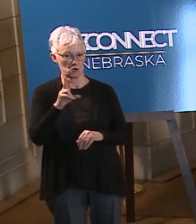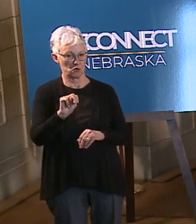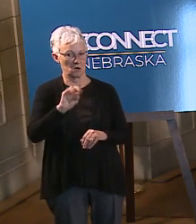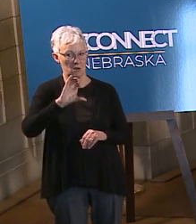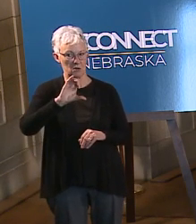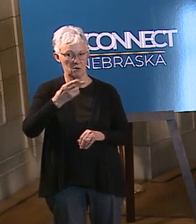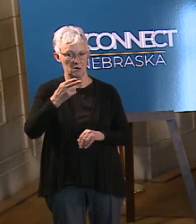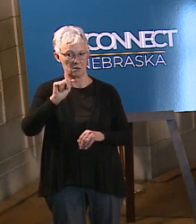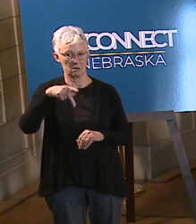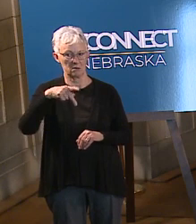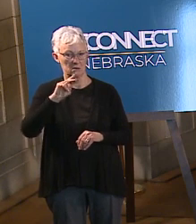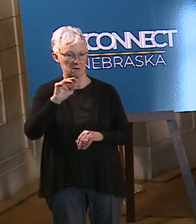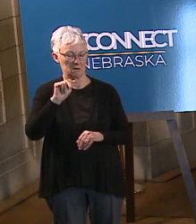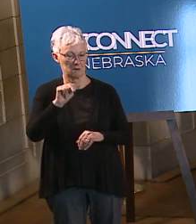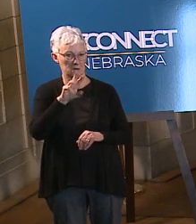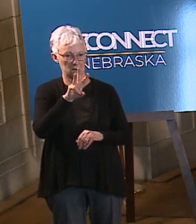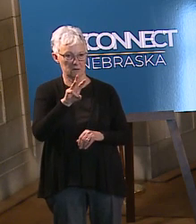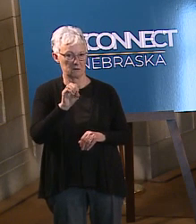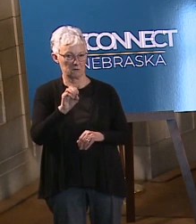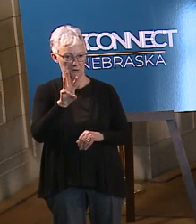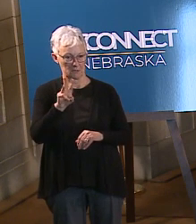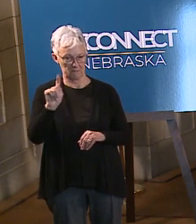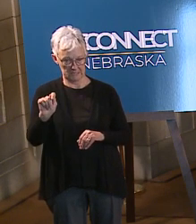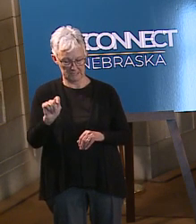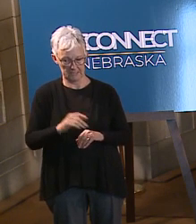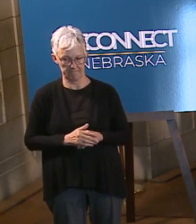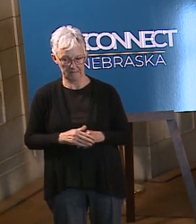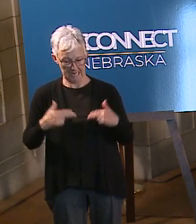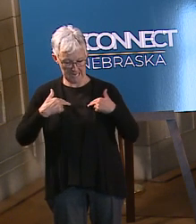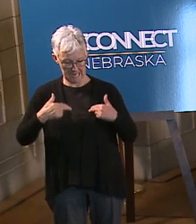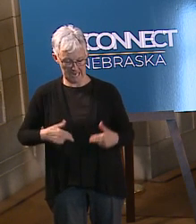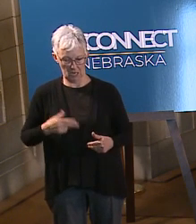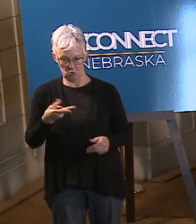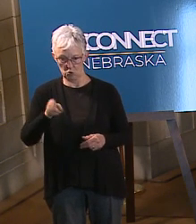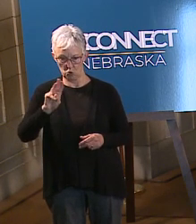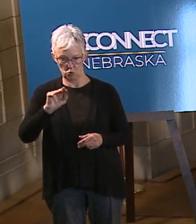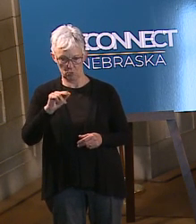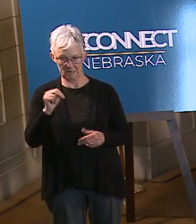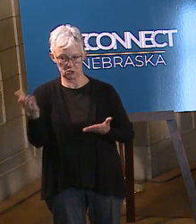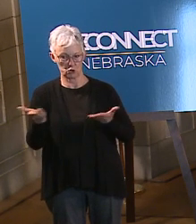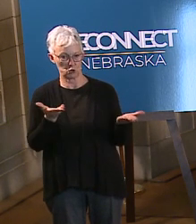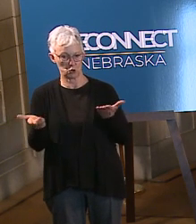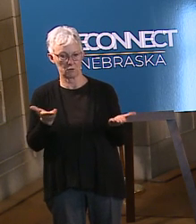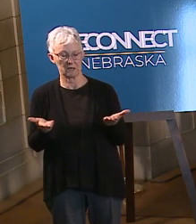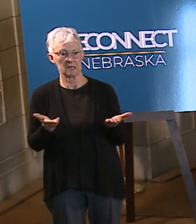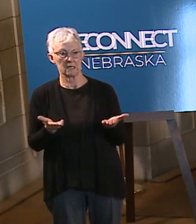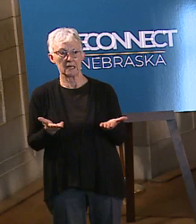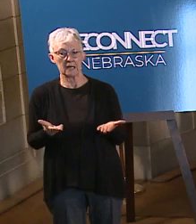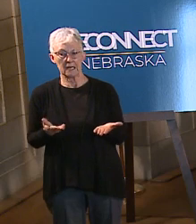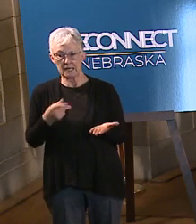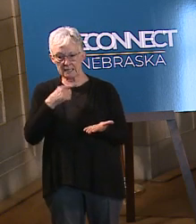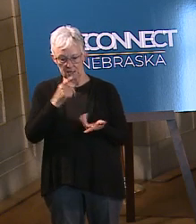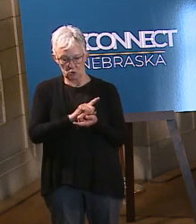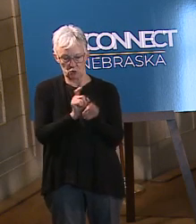AND NOT GIVING AWAY FREE STEAKS